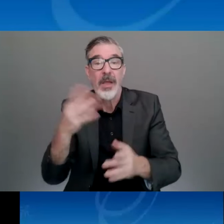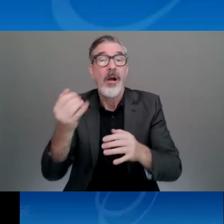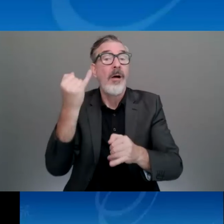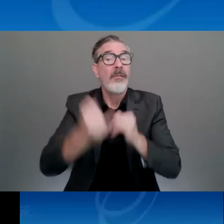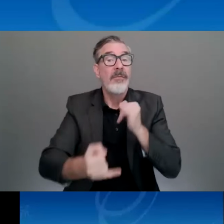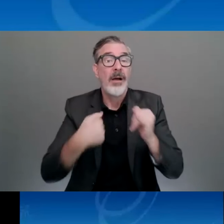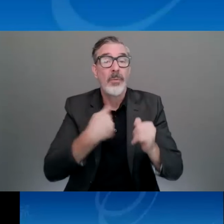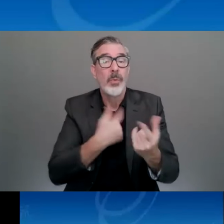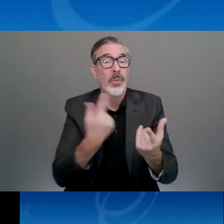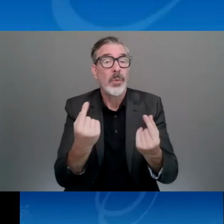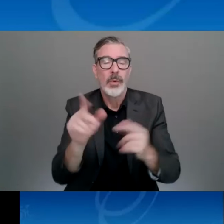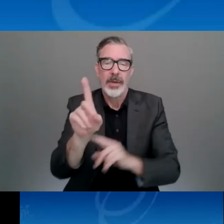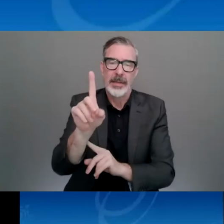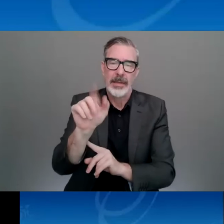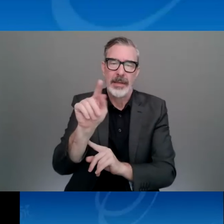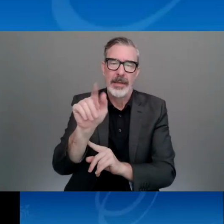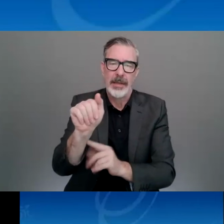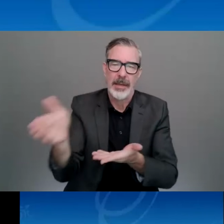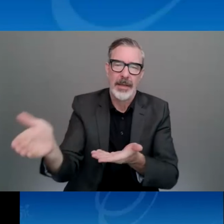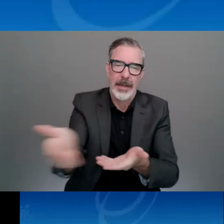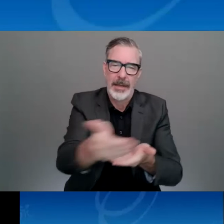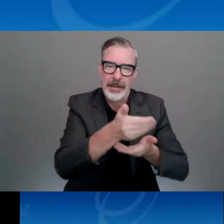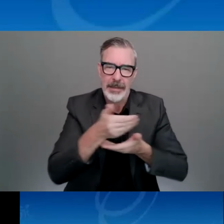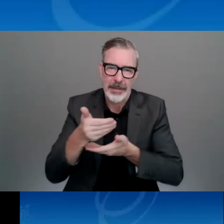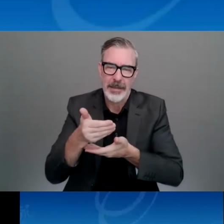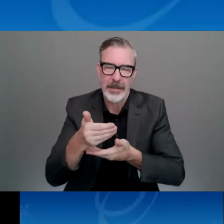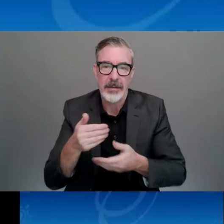measuring, the belonging score through our employing agent surveys